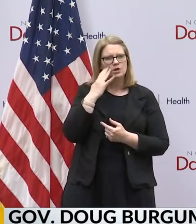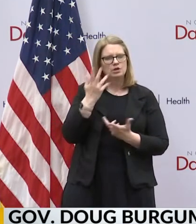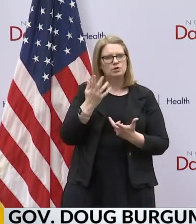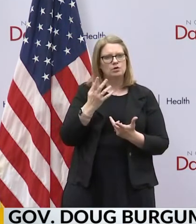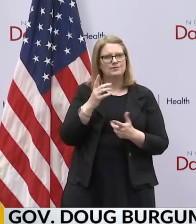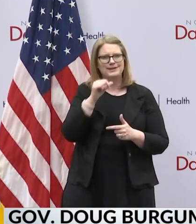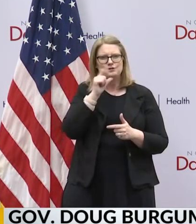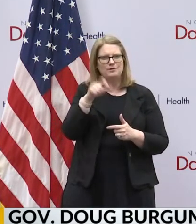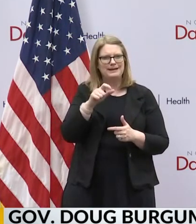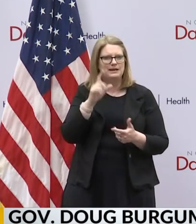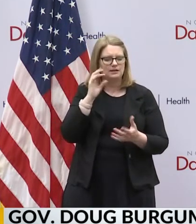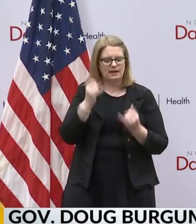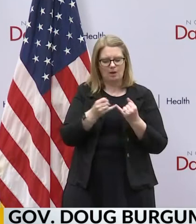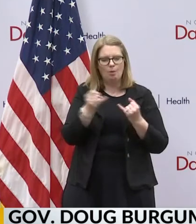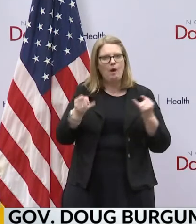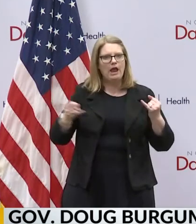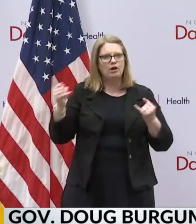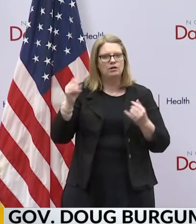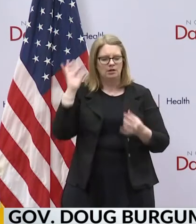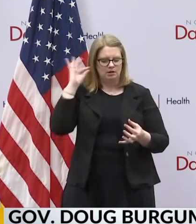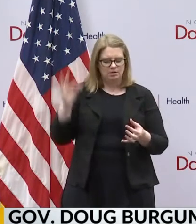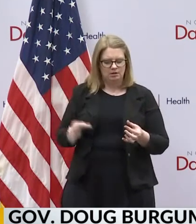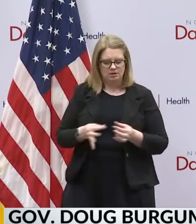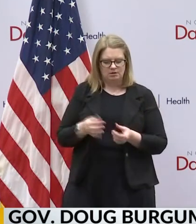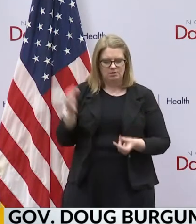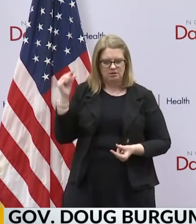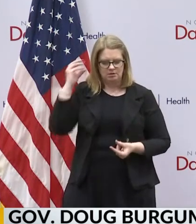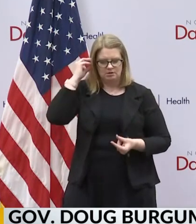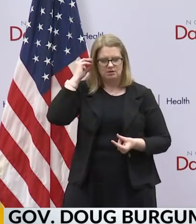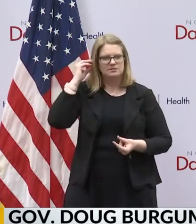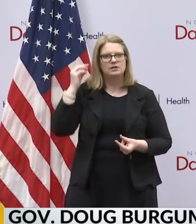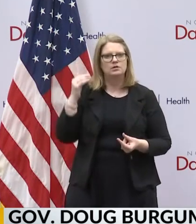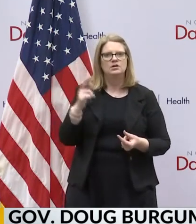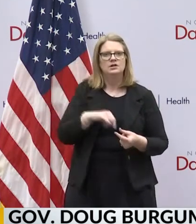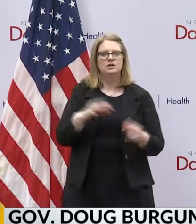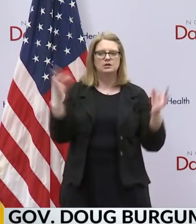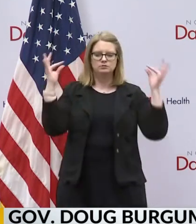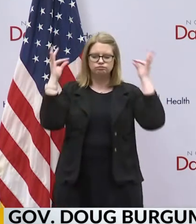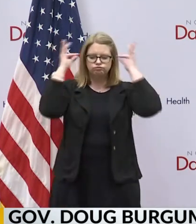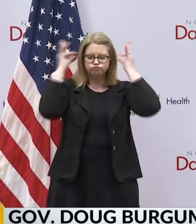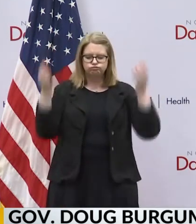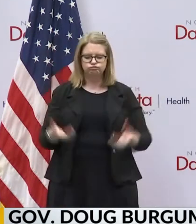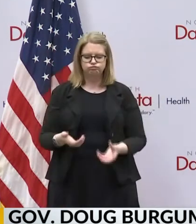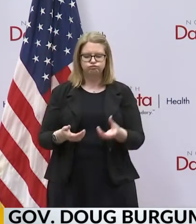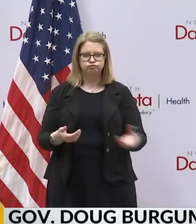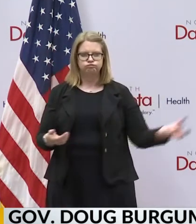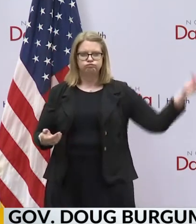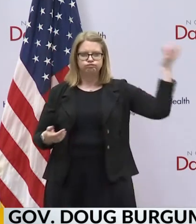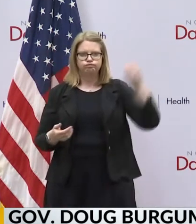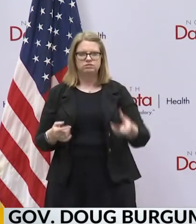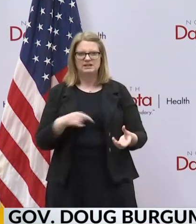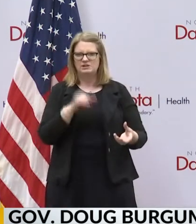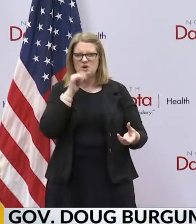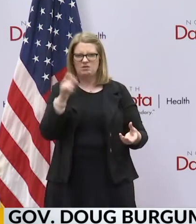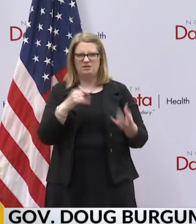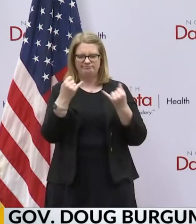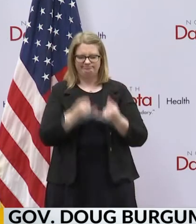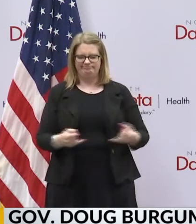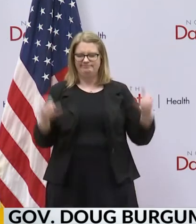RELIES ON BLUE TOOTH PROXIMITY, BLUE TOOTH, MANY FAMILIAR THAT ARE PLUG AND TRANSFER TOOTH ALLOWS YOU TO WIRELESSLY CONNECT WITH DEVICES THAT ARE CLOSE BY,